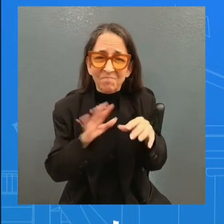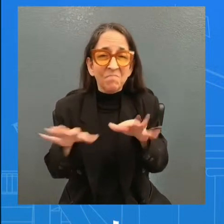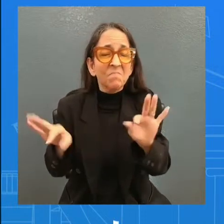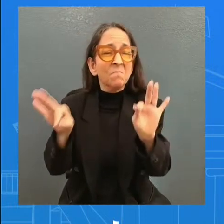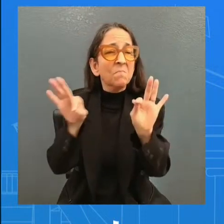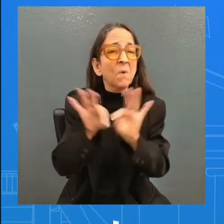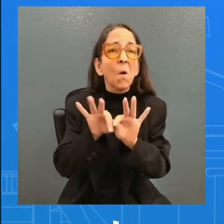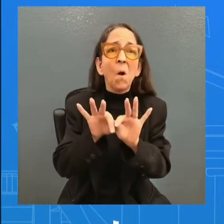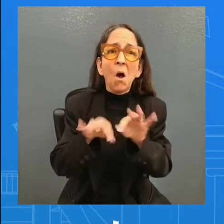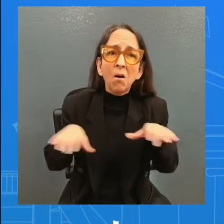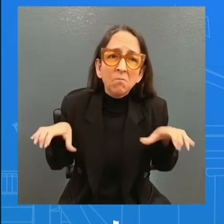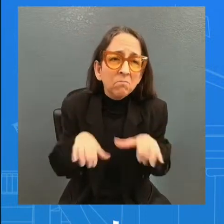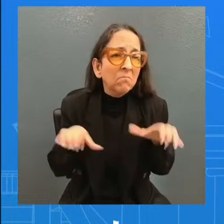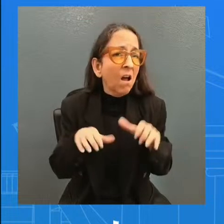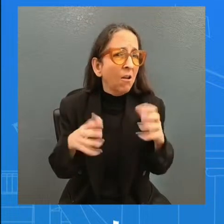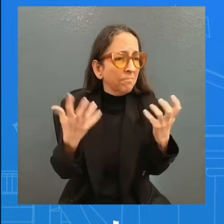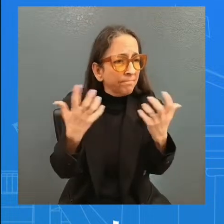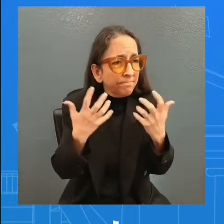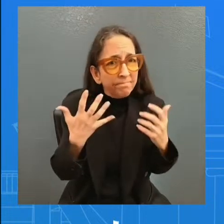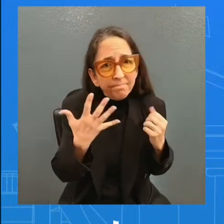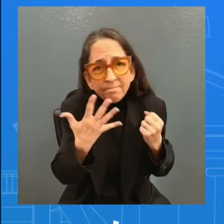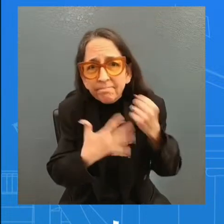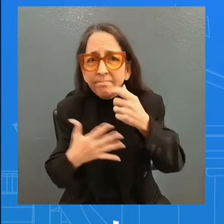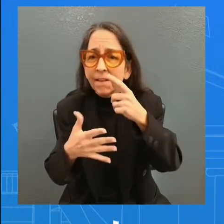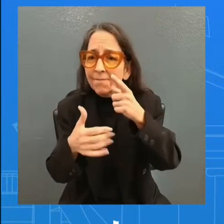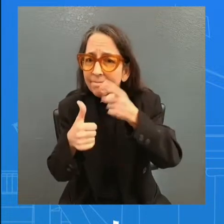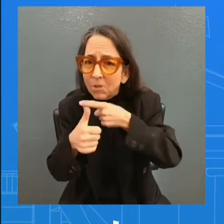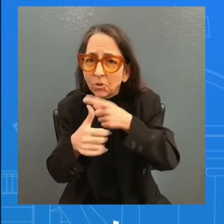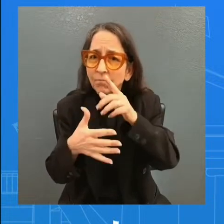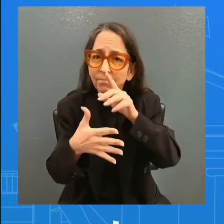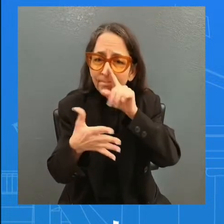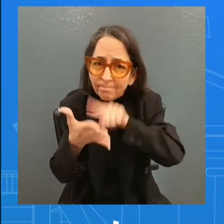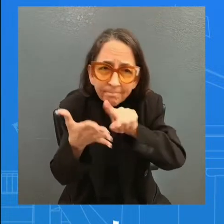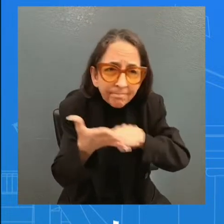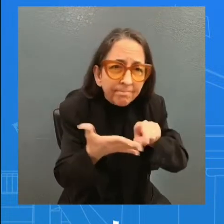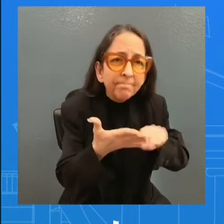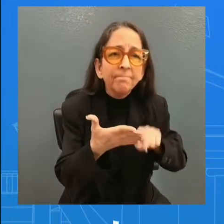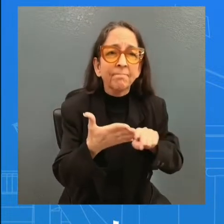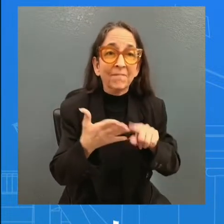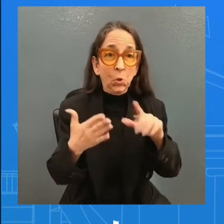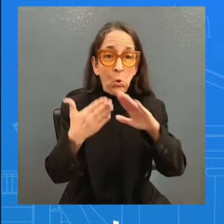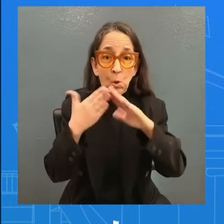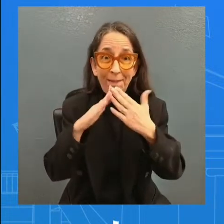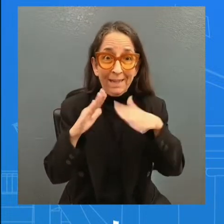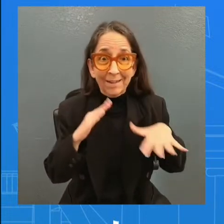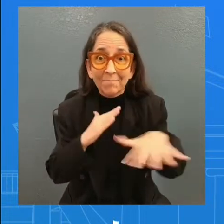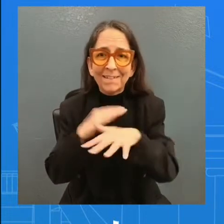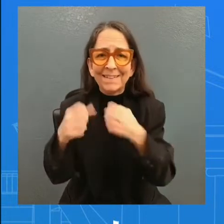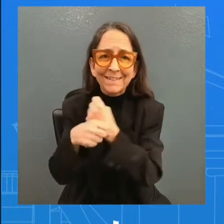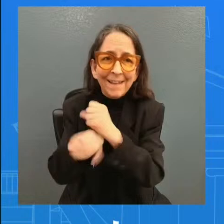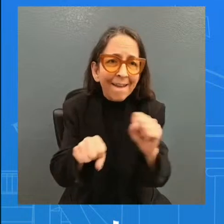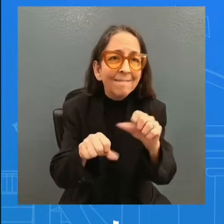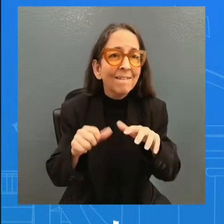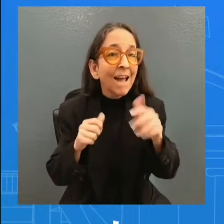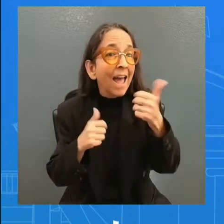ensure the safety of the community, and provide any and all federal assistance to support state and local officials.